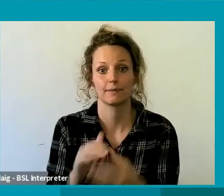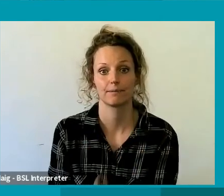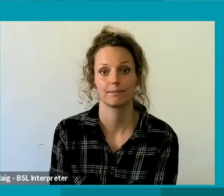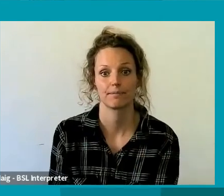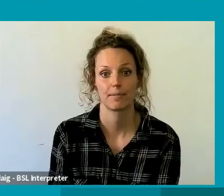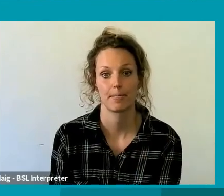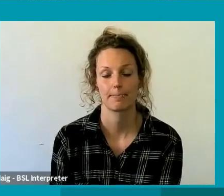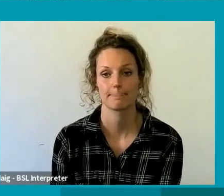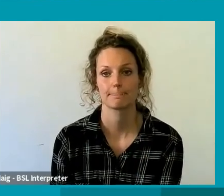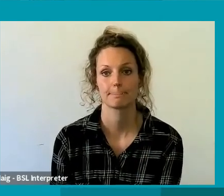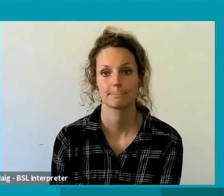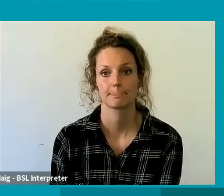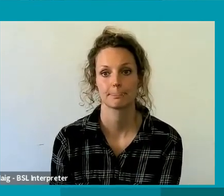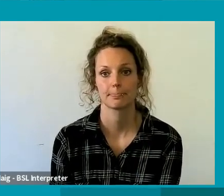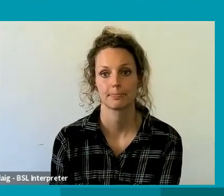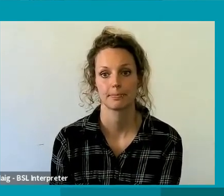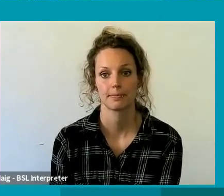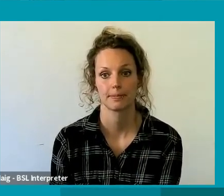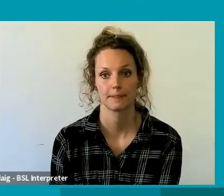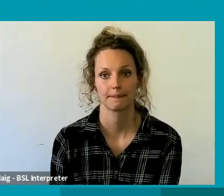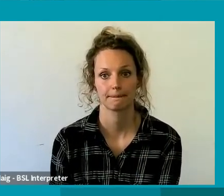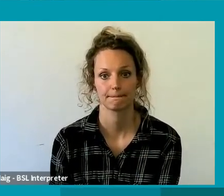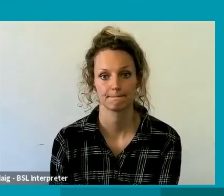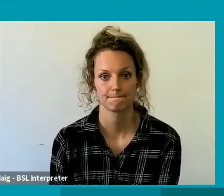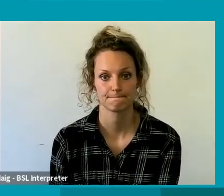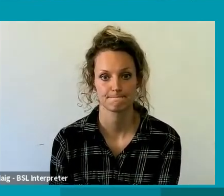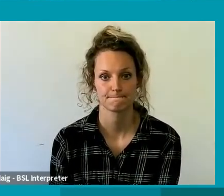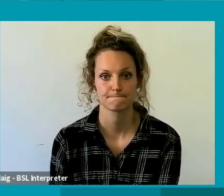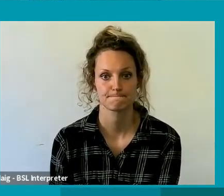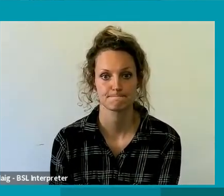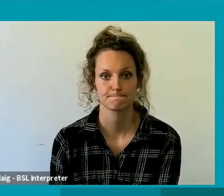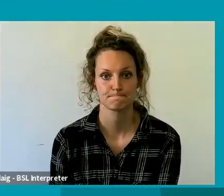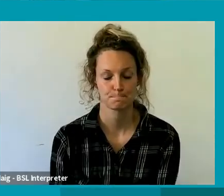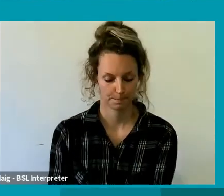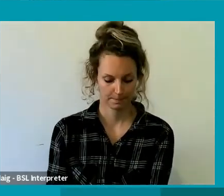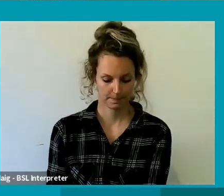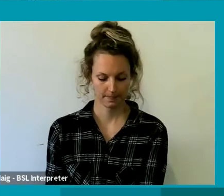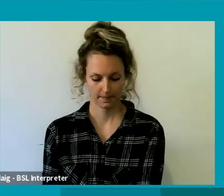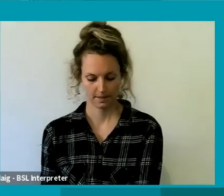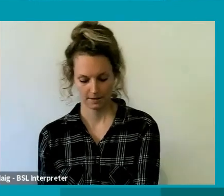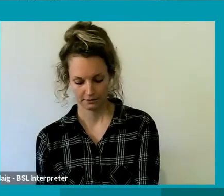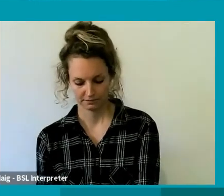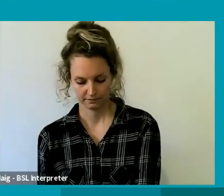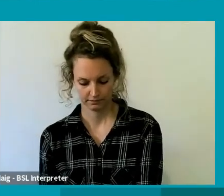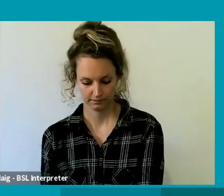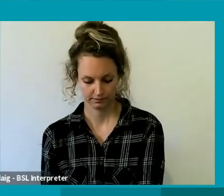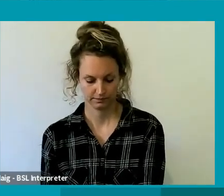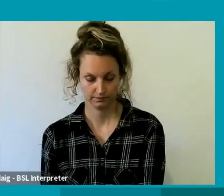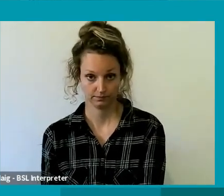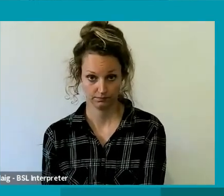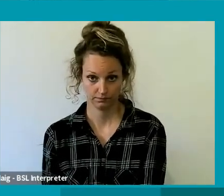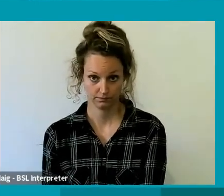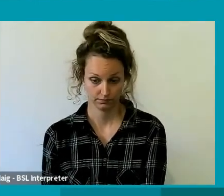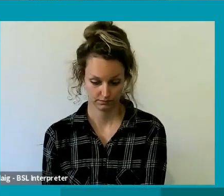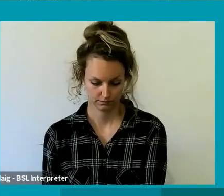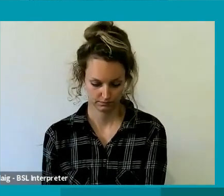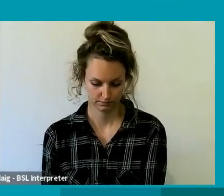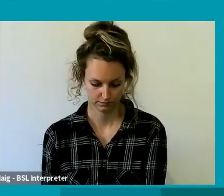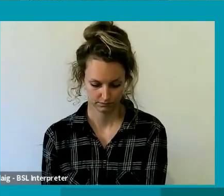Now, before we do that, there was actually one of the slides to share. So Evenbreak career hive. I mentioned that earlier